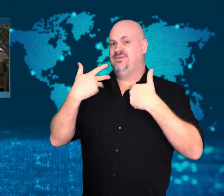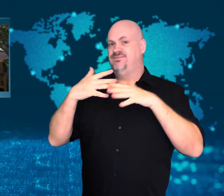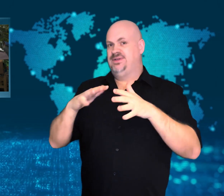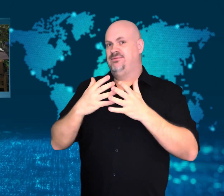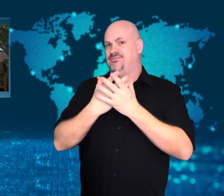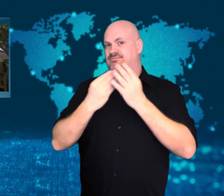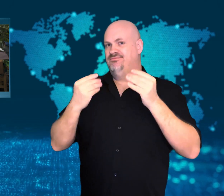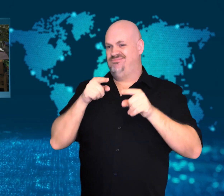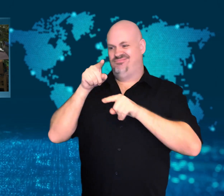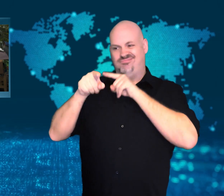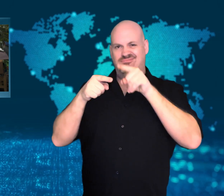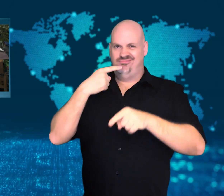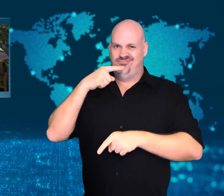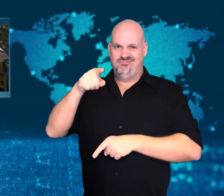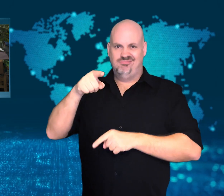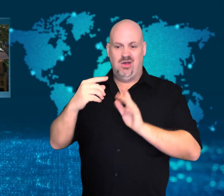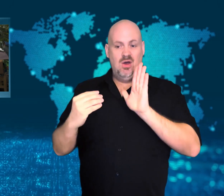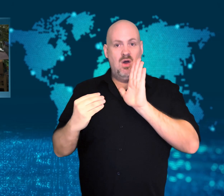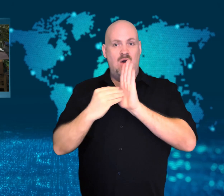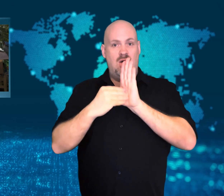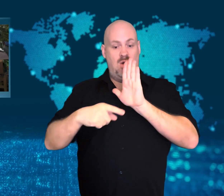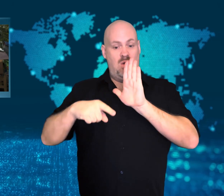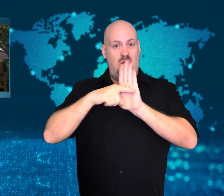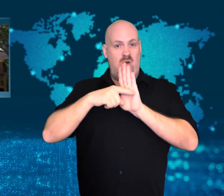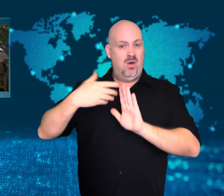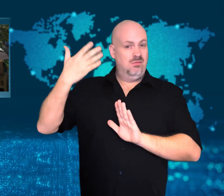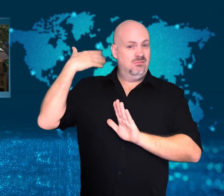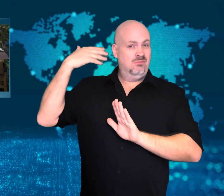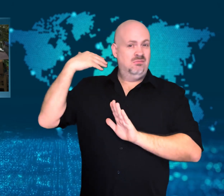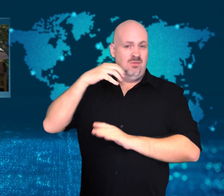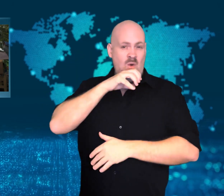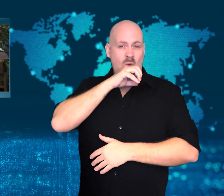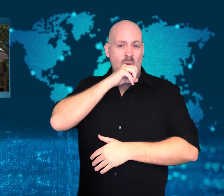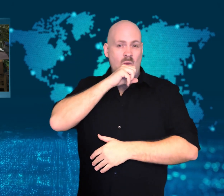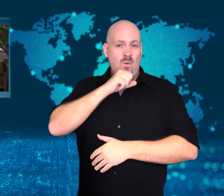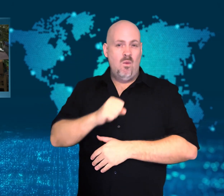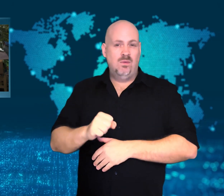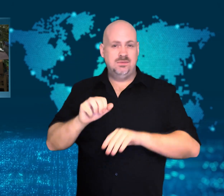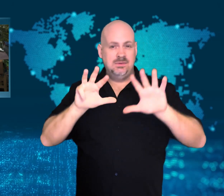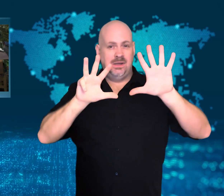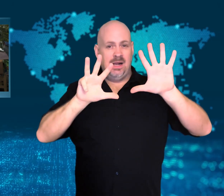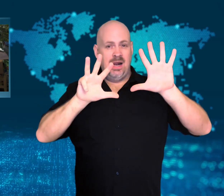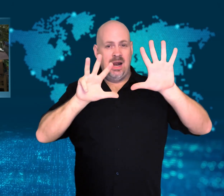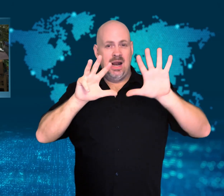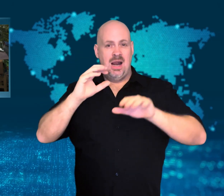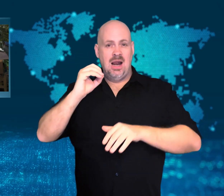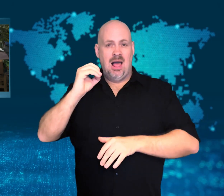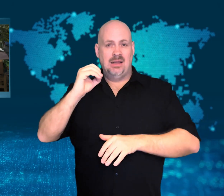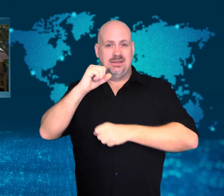The country has been criticized for its old code